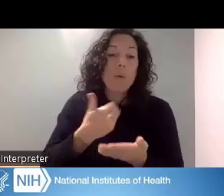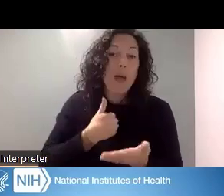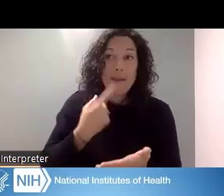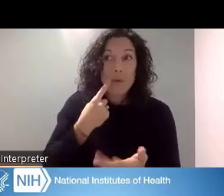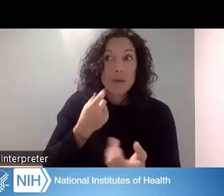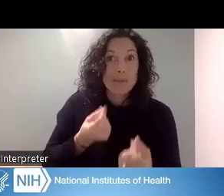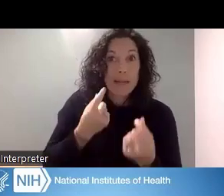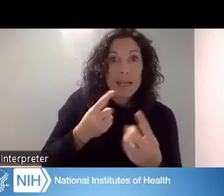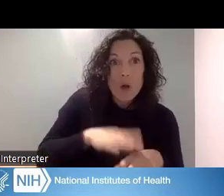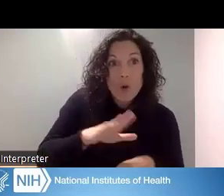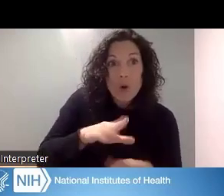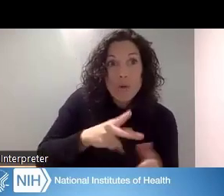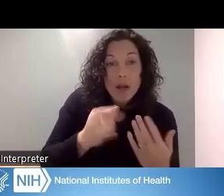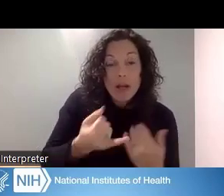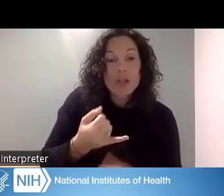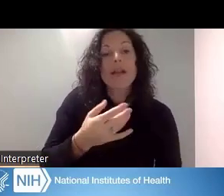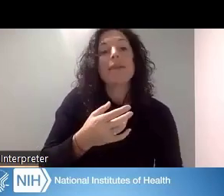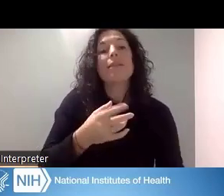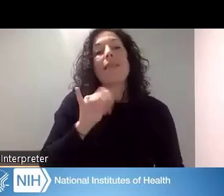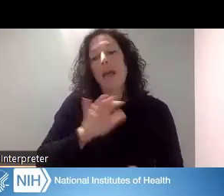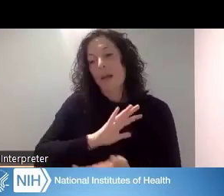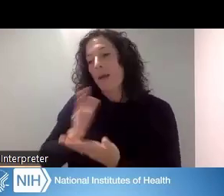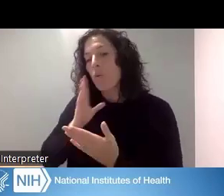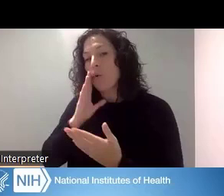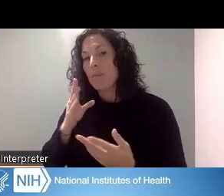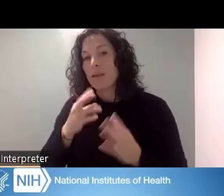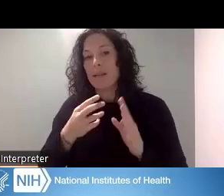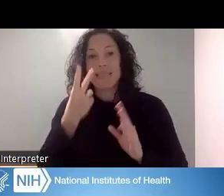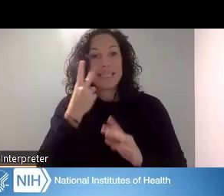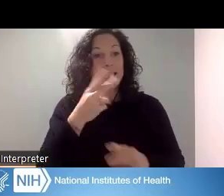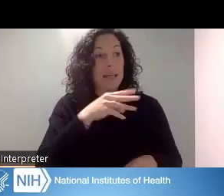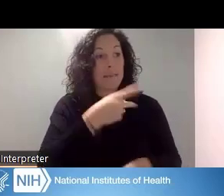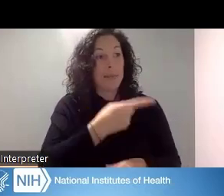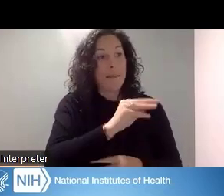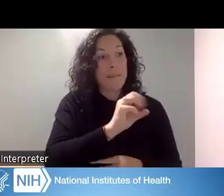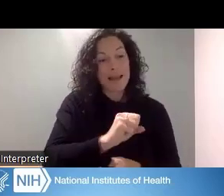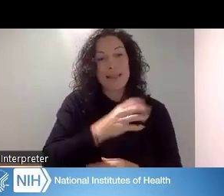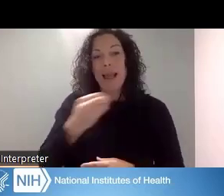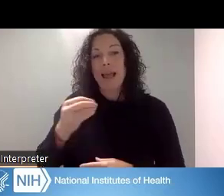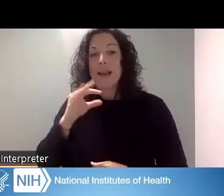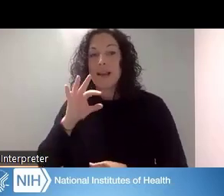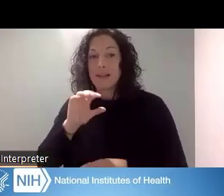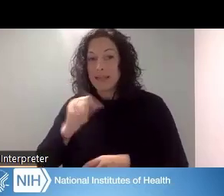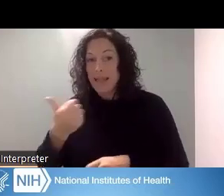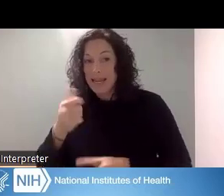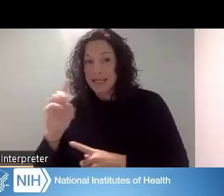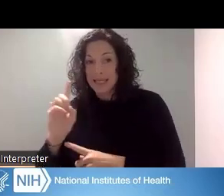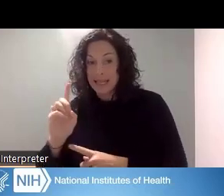and that exact amount should be represented in both PMS and on field 10d of the FFR.